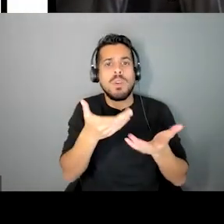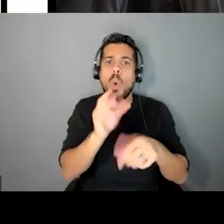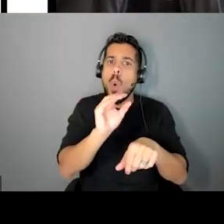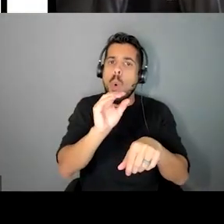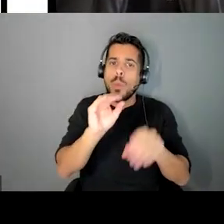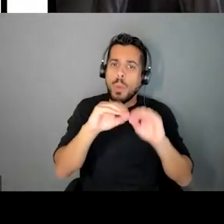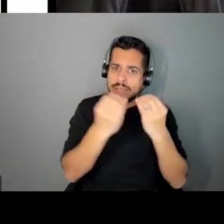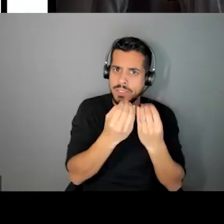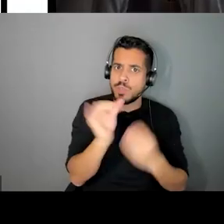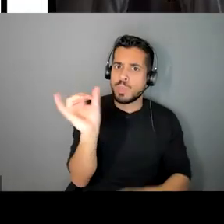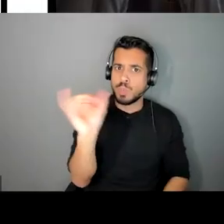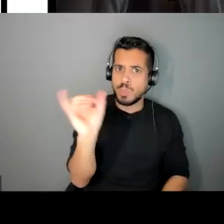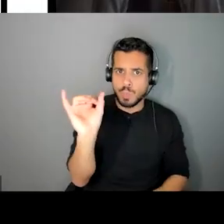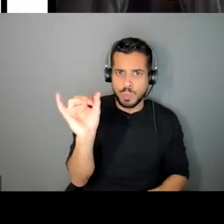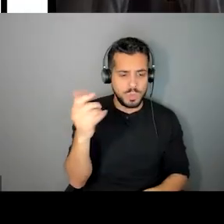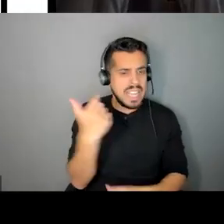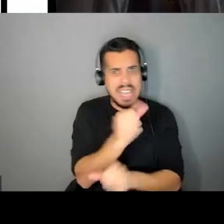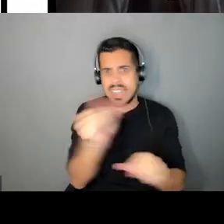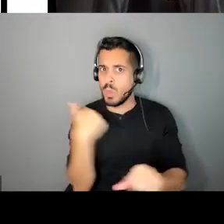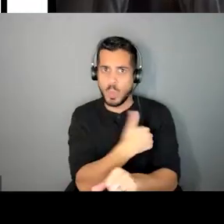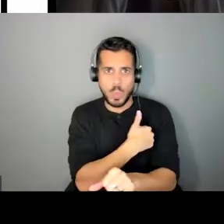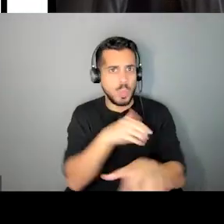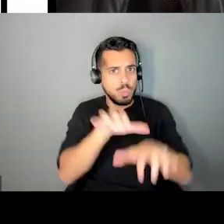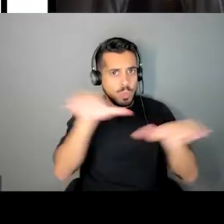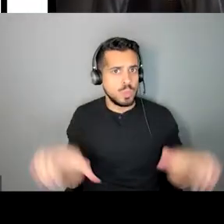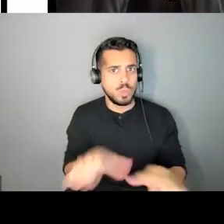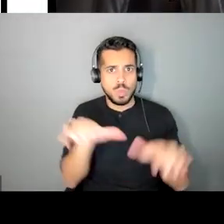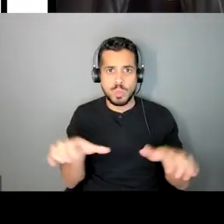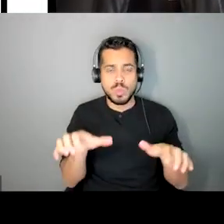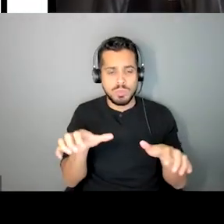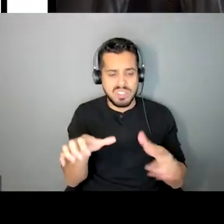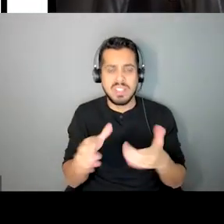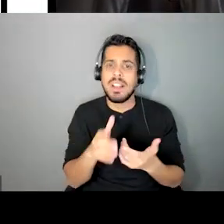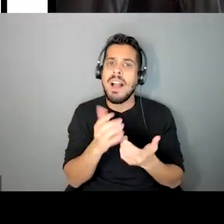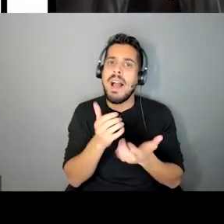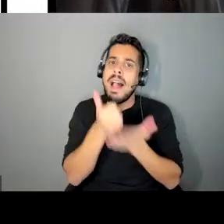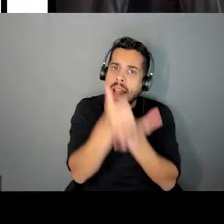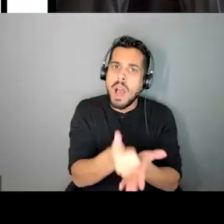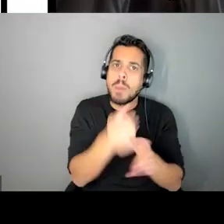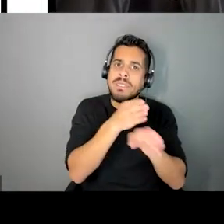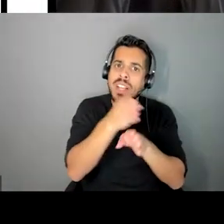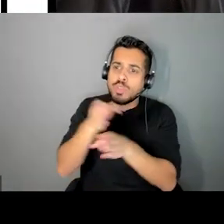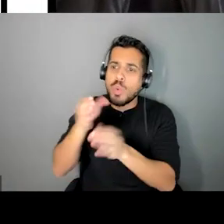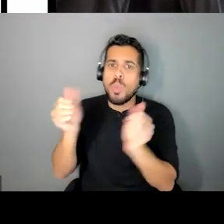And so everything that we do team is, uh... um... to help professionals with disabilities, uh...